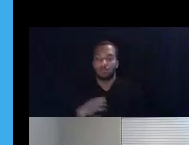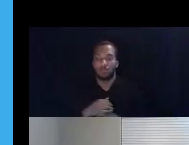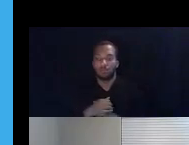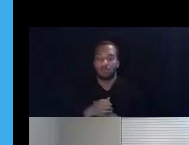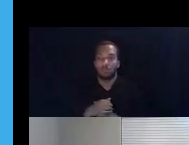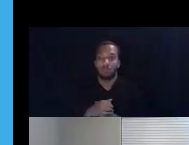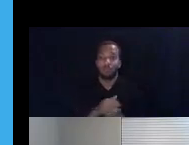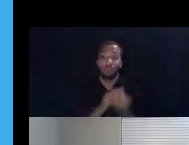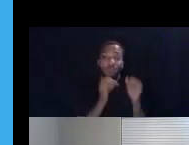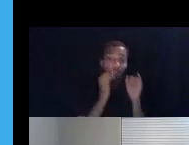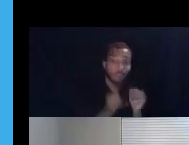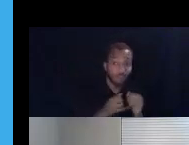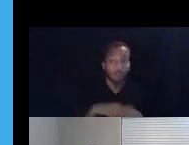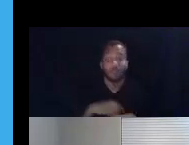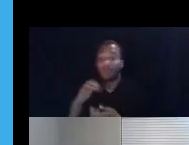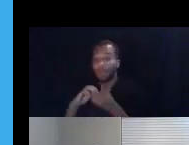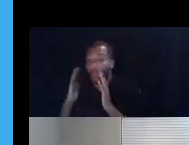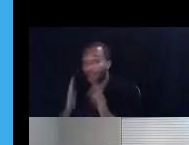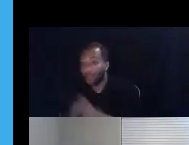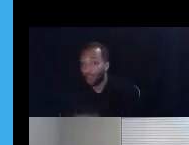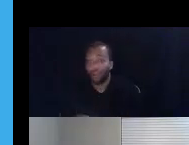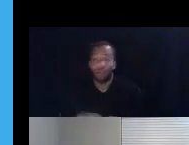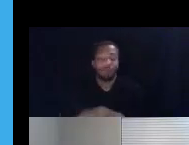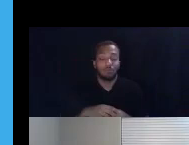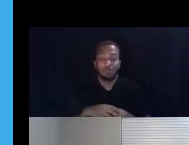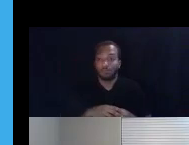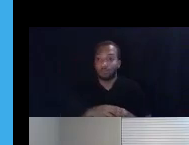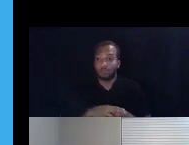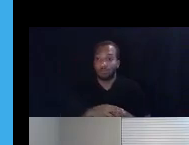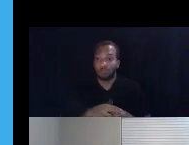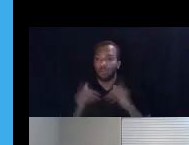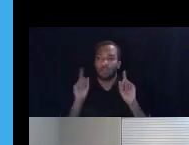like other faith communities or other outside groups